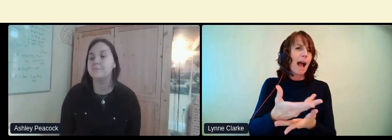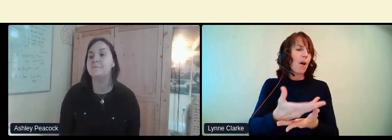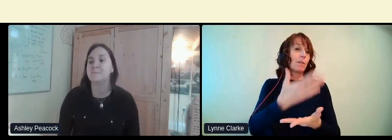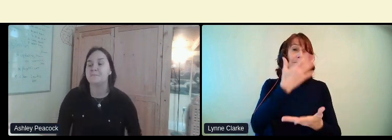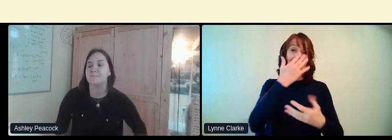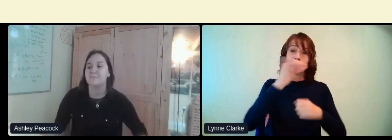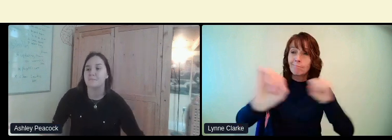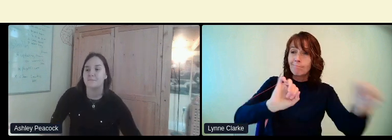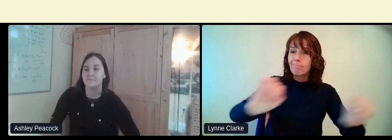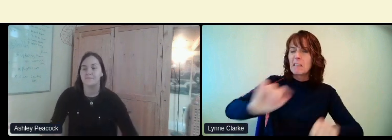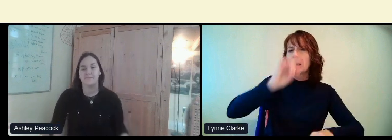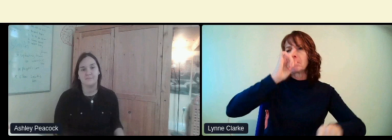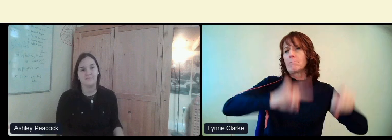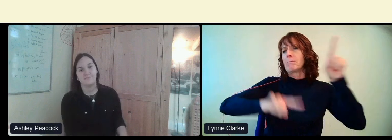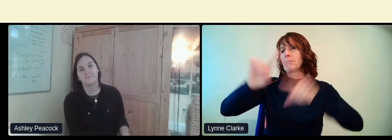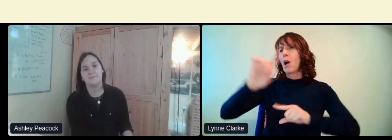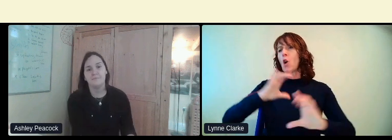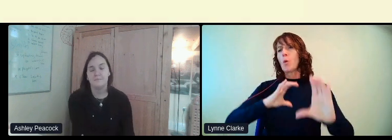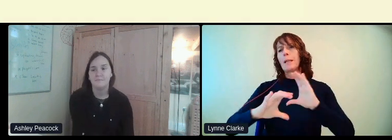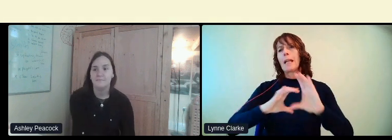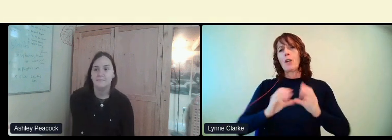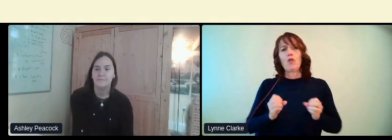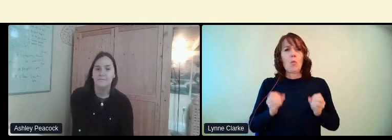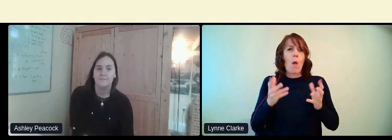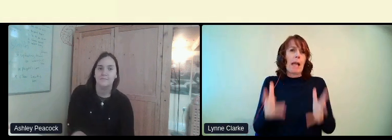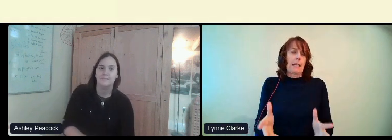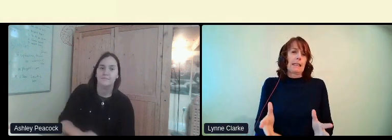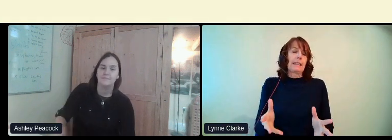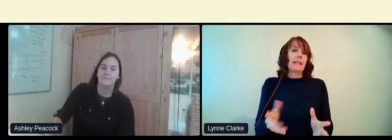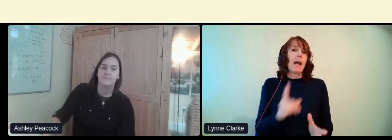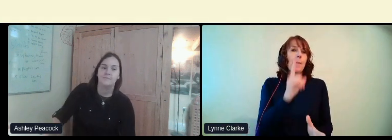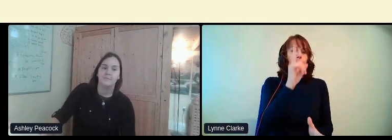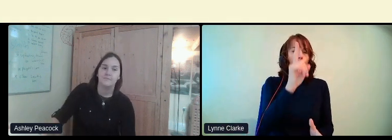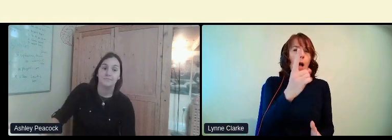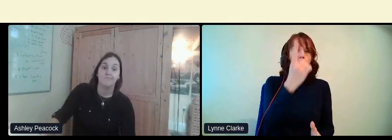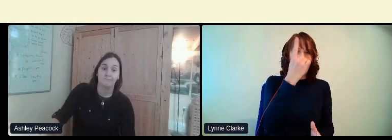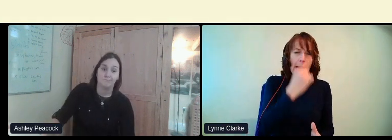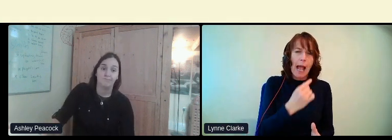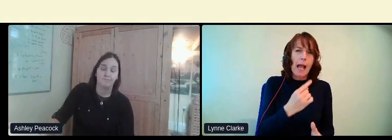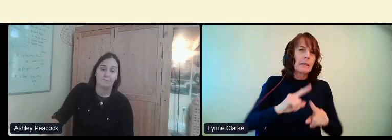on us. But there are several things that can be done to benefit both of us